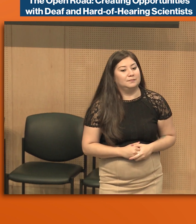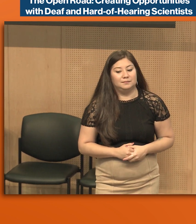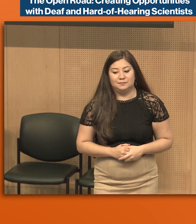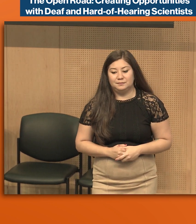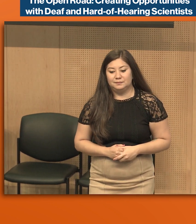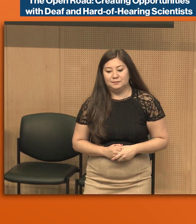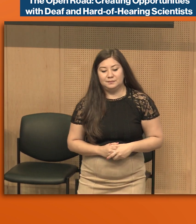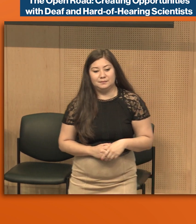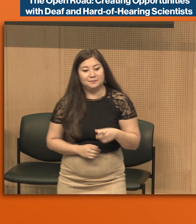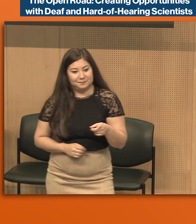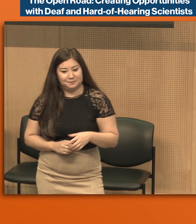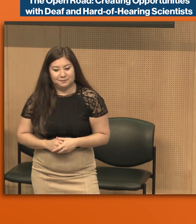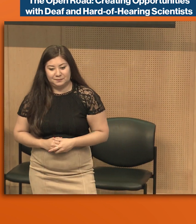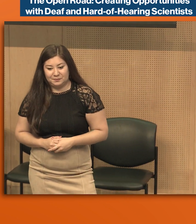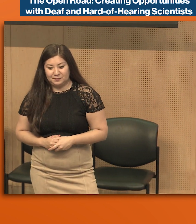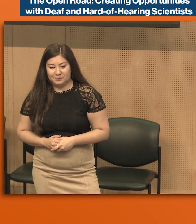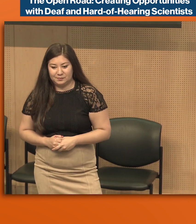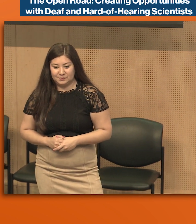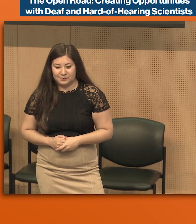does have a desire to understand science.